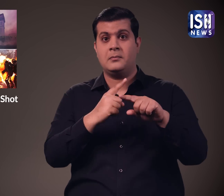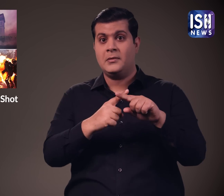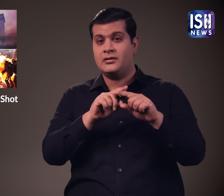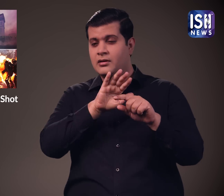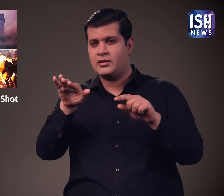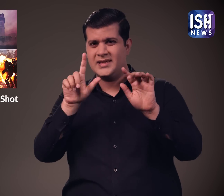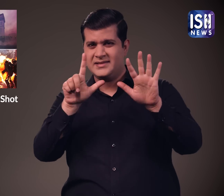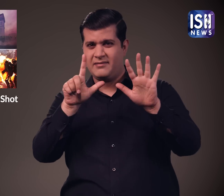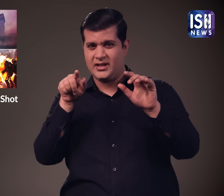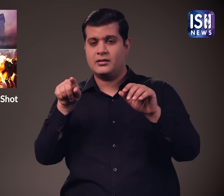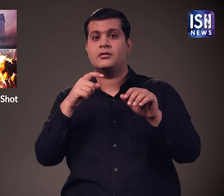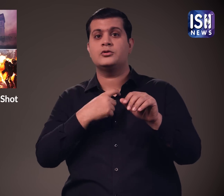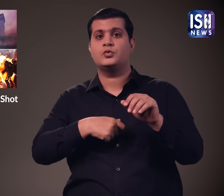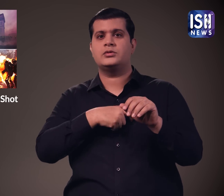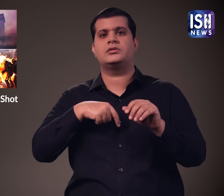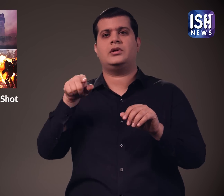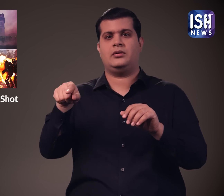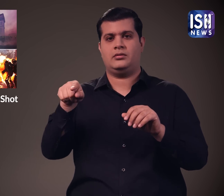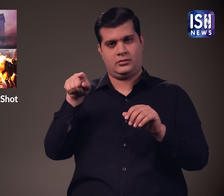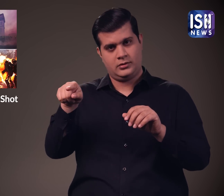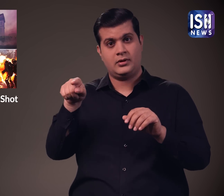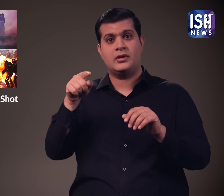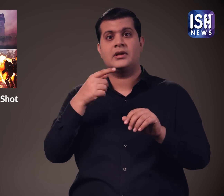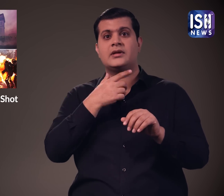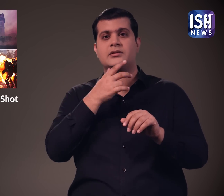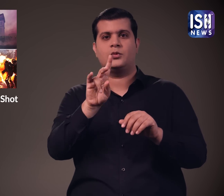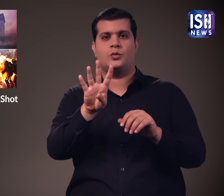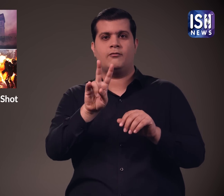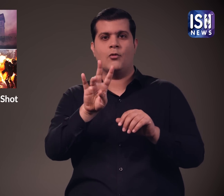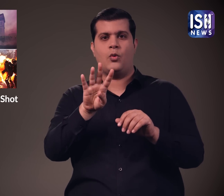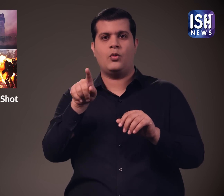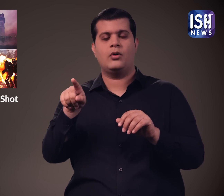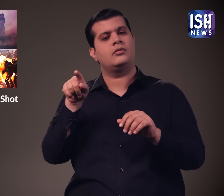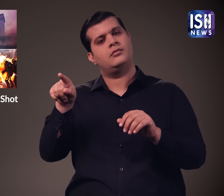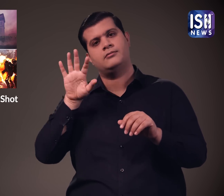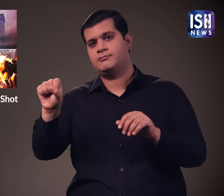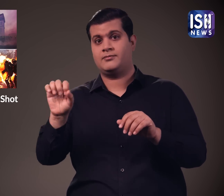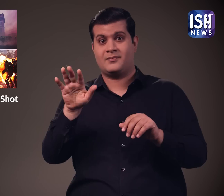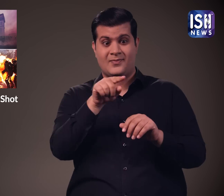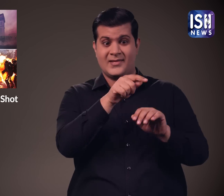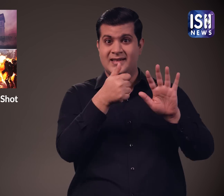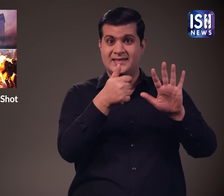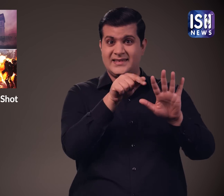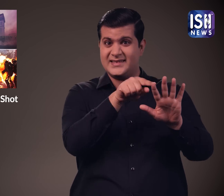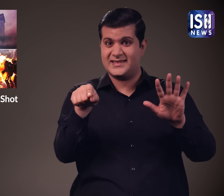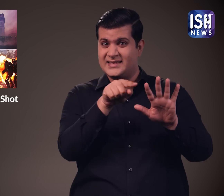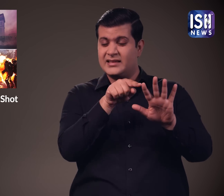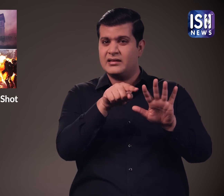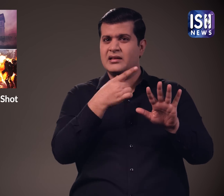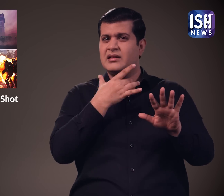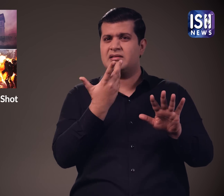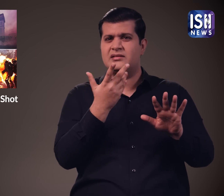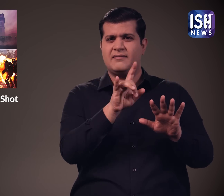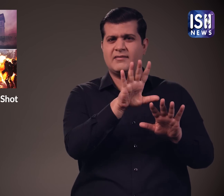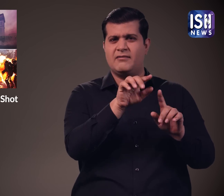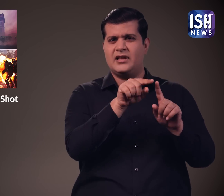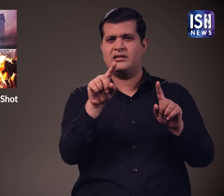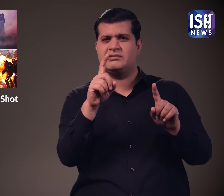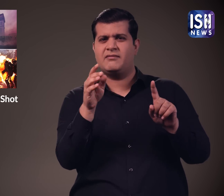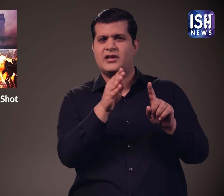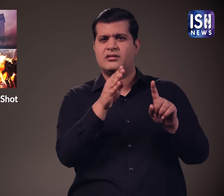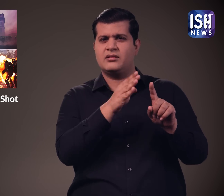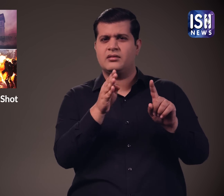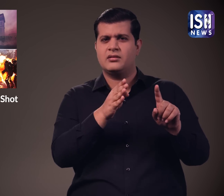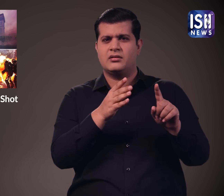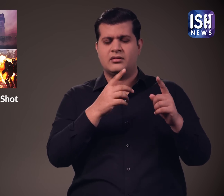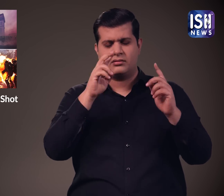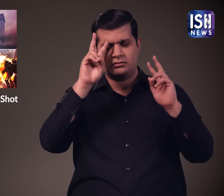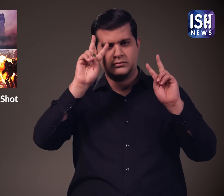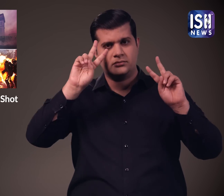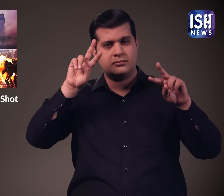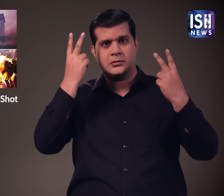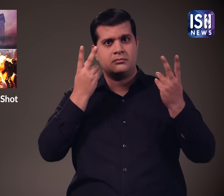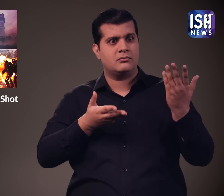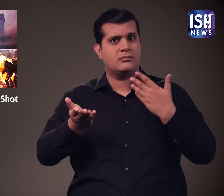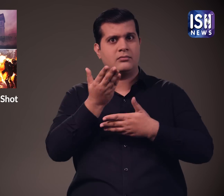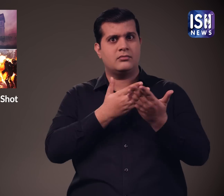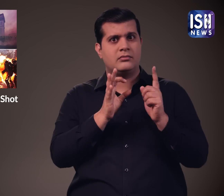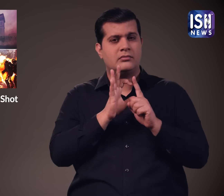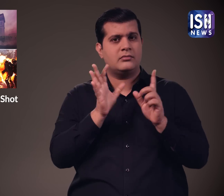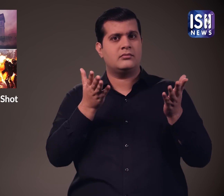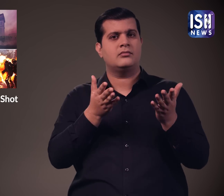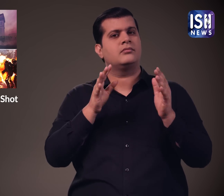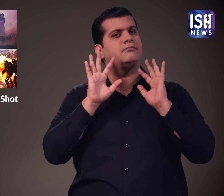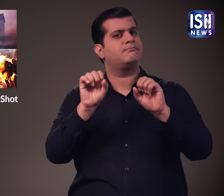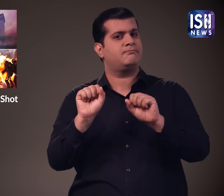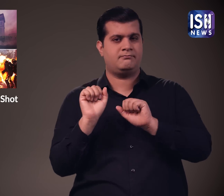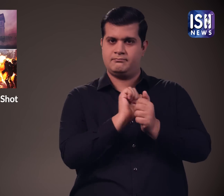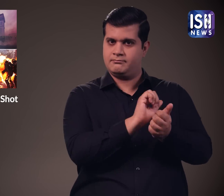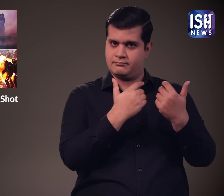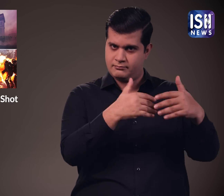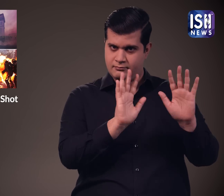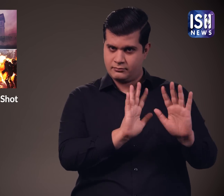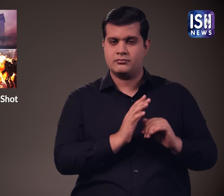The seventh detainee was a 24-year-old Swiss man. Most of those detained were teenagers.